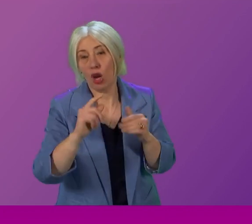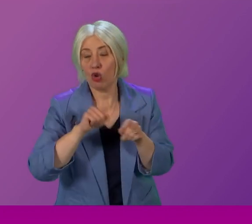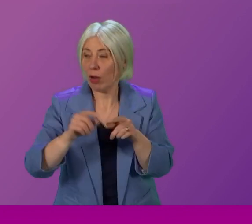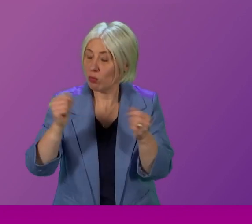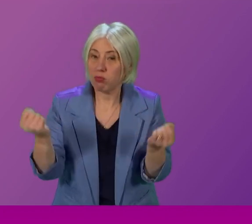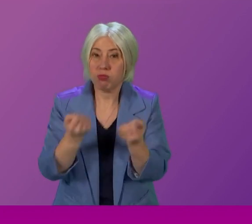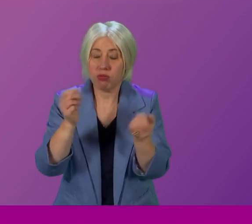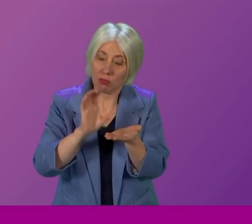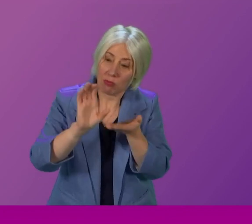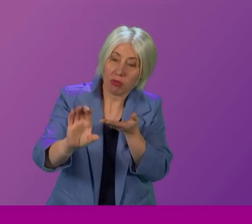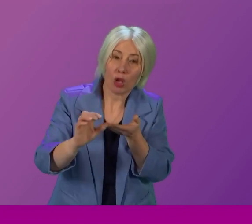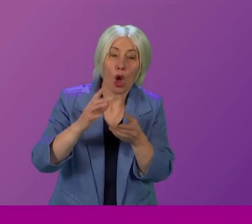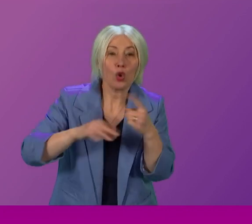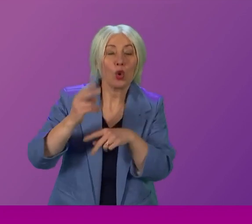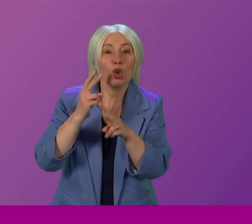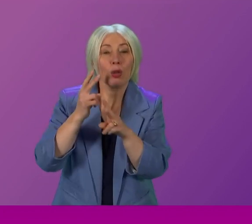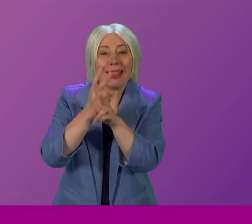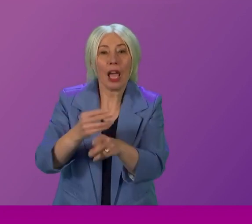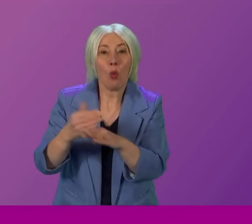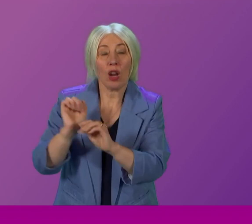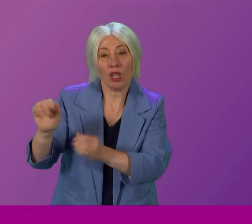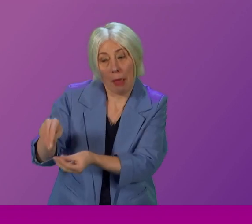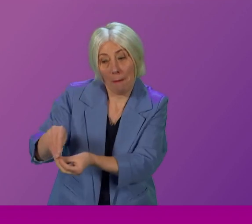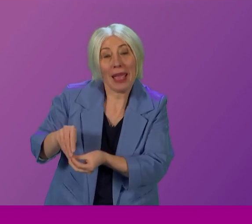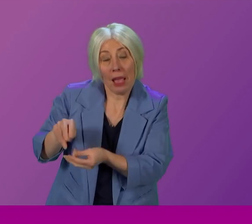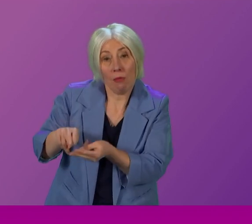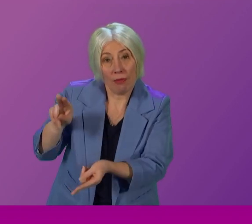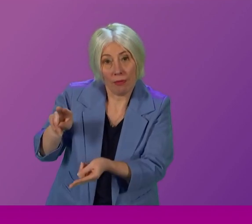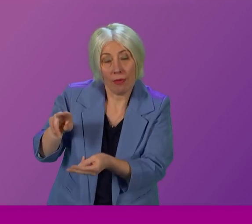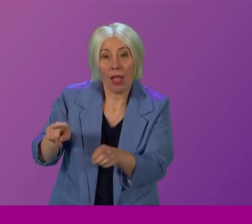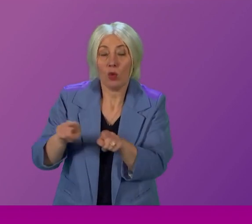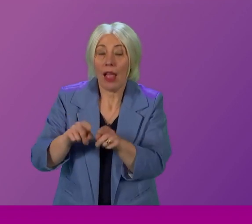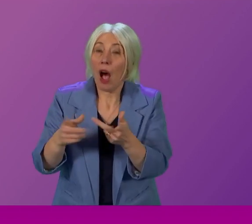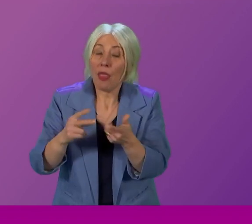care workers’ pay and getting the initial organisational arrangements in place. We